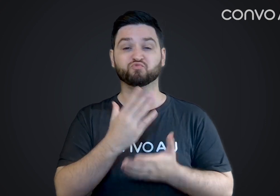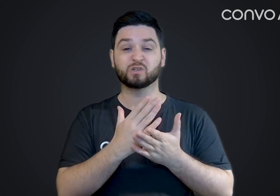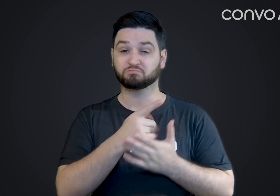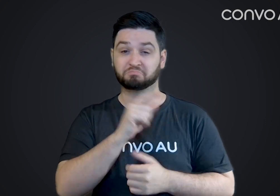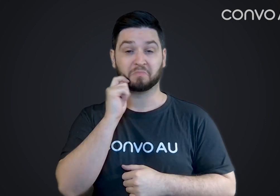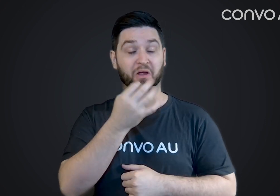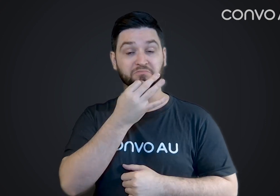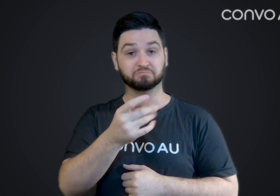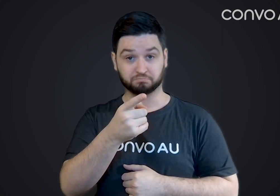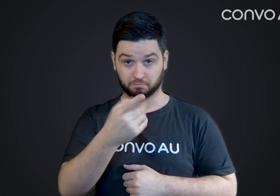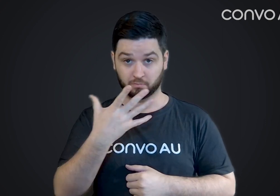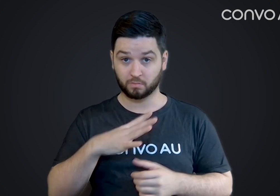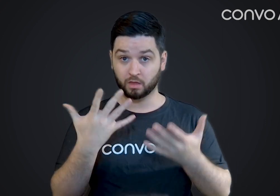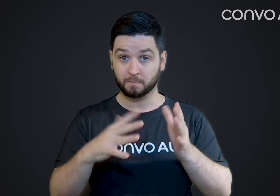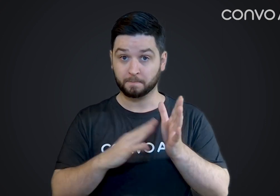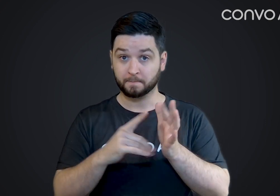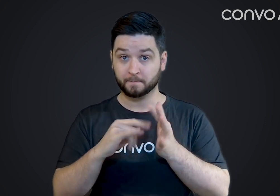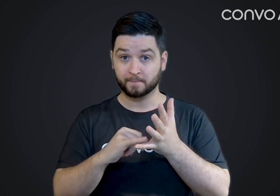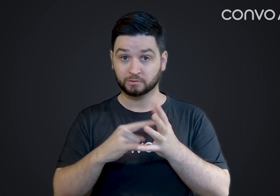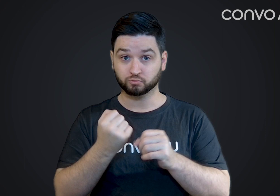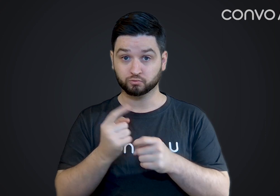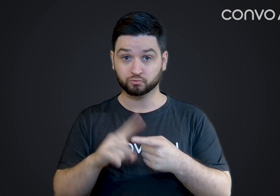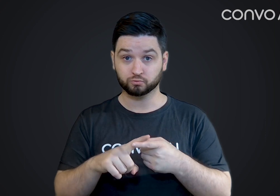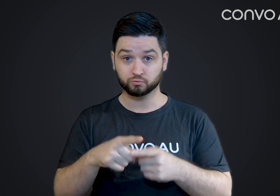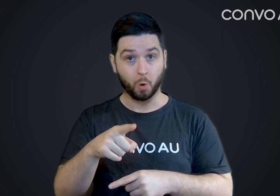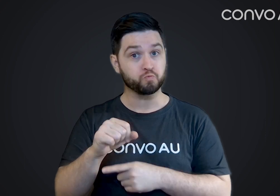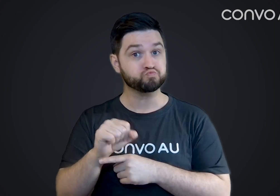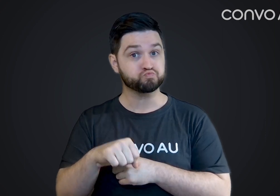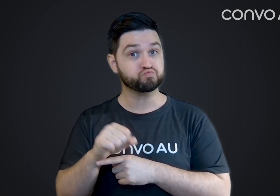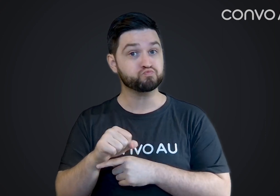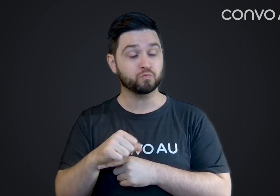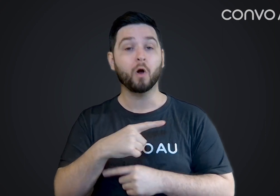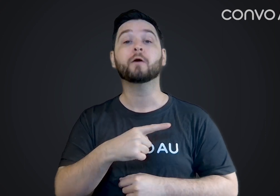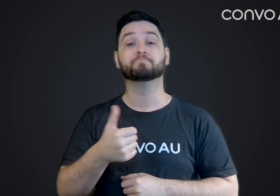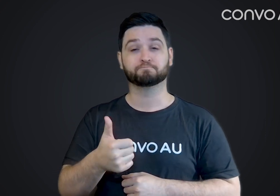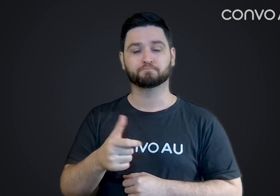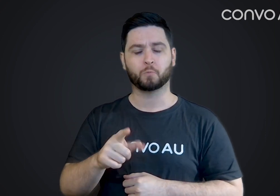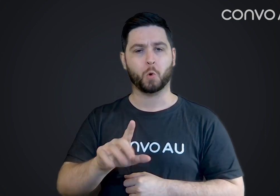If you agree to leaving a message,